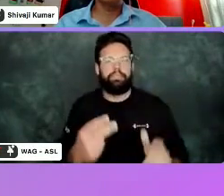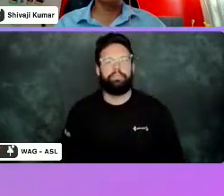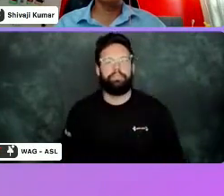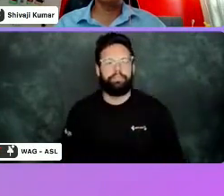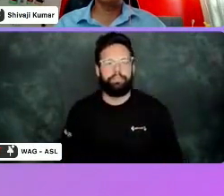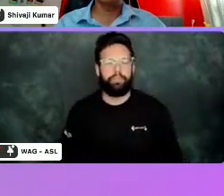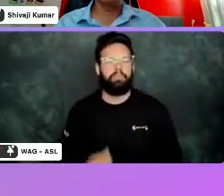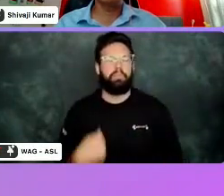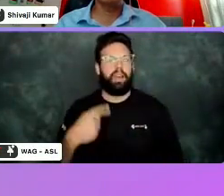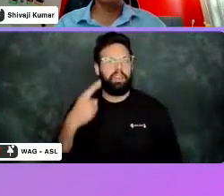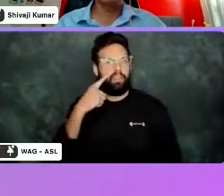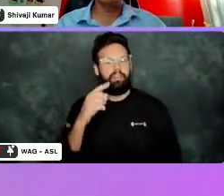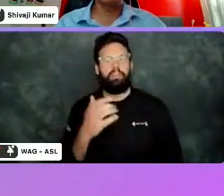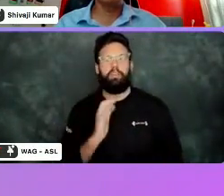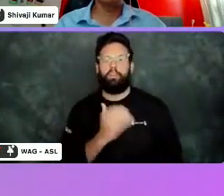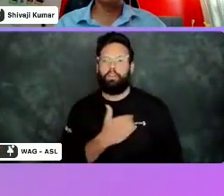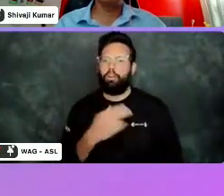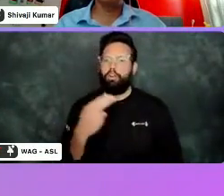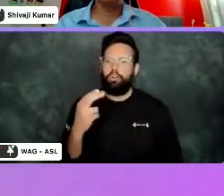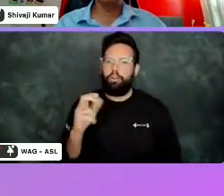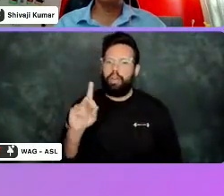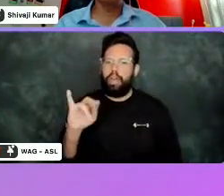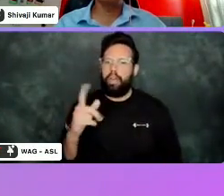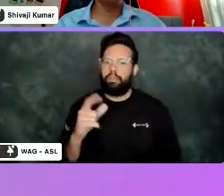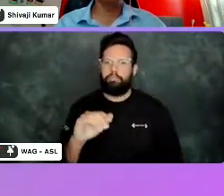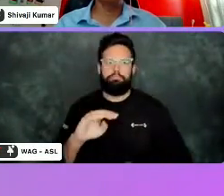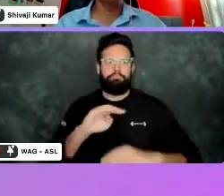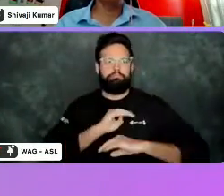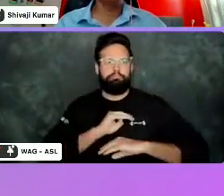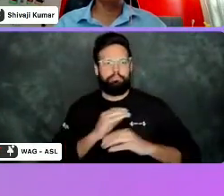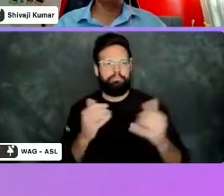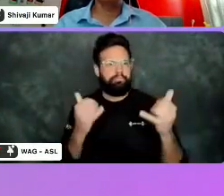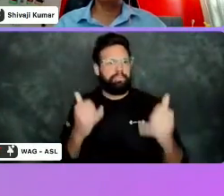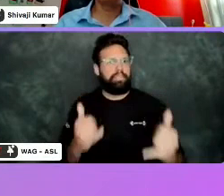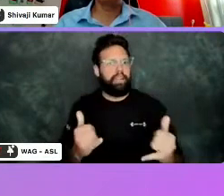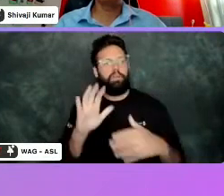We've updated to use semantic headings, and we've made sure that all of our headings are descriptive.